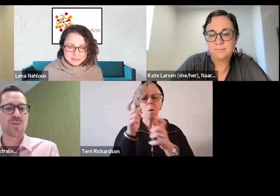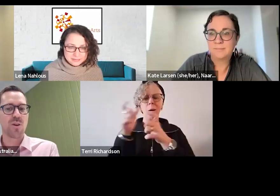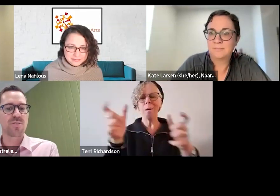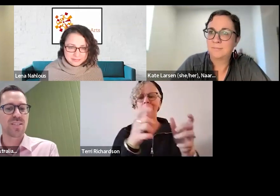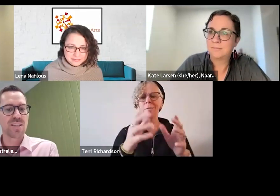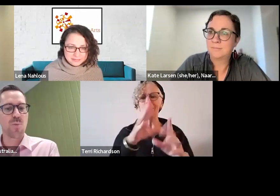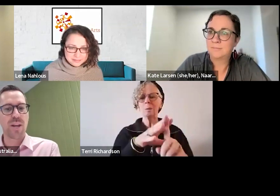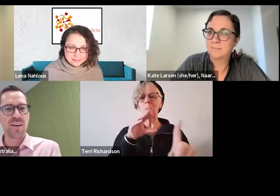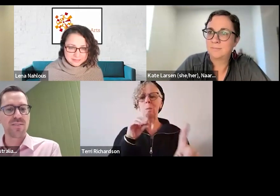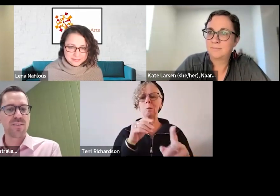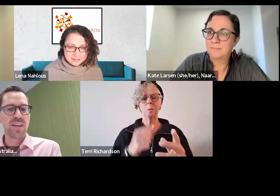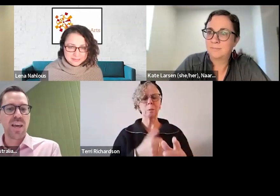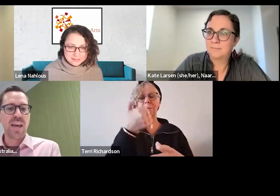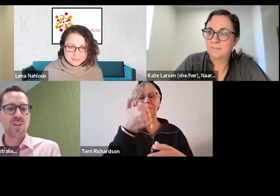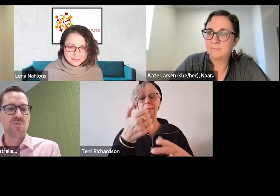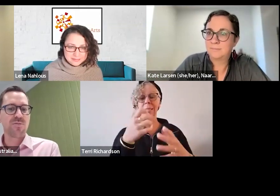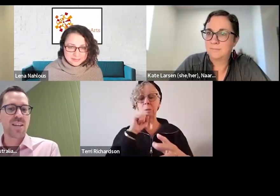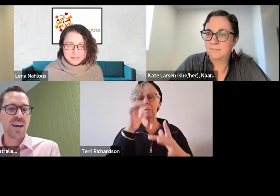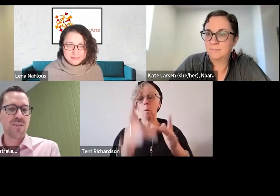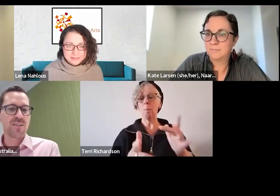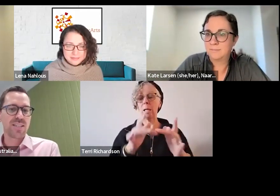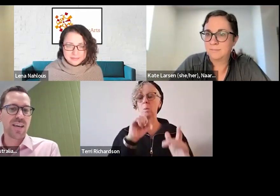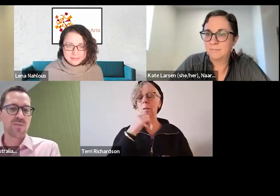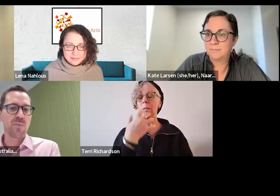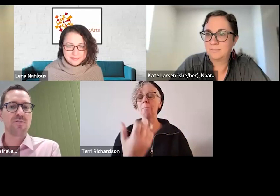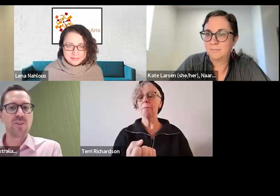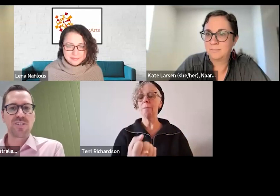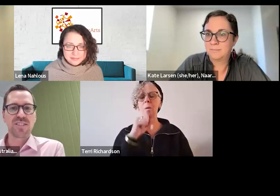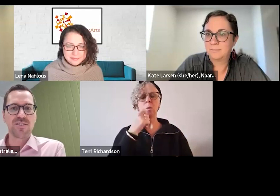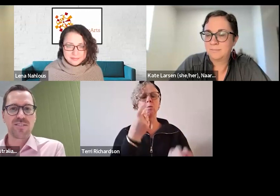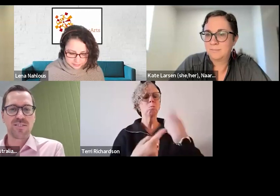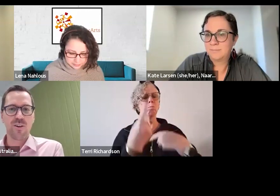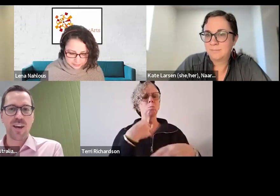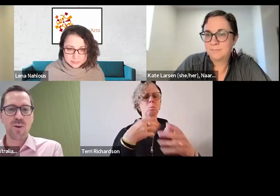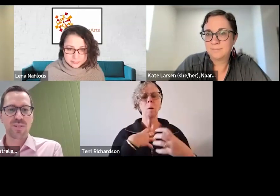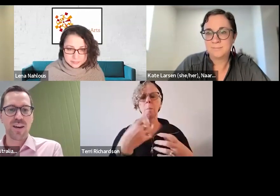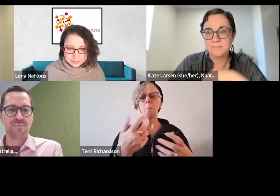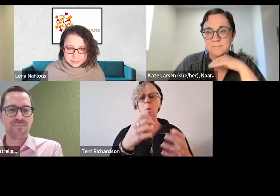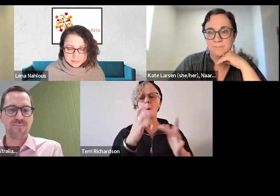six webinars and you can find out details about future sessions on our website.